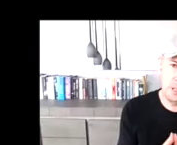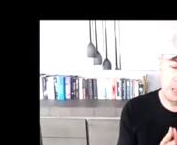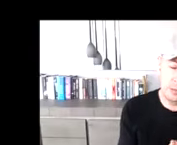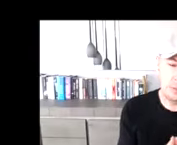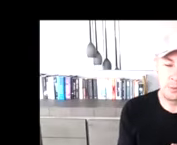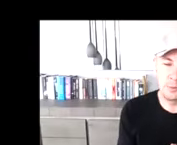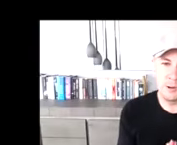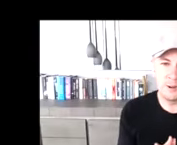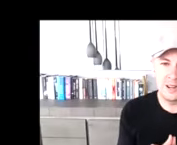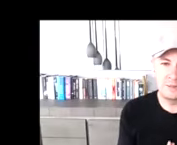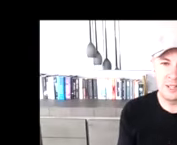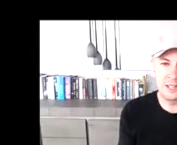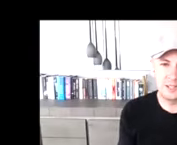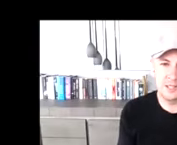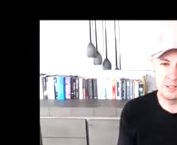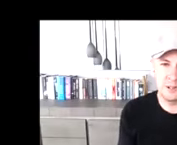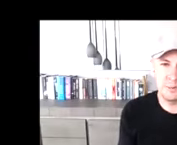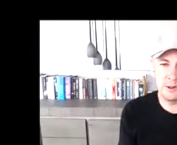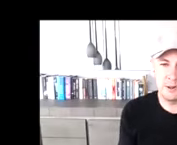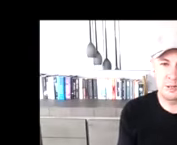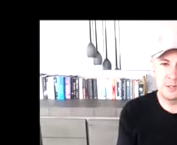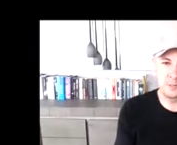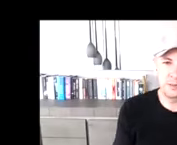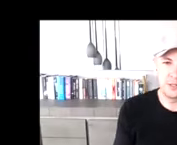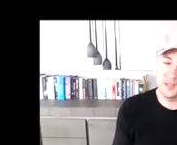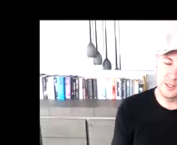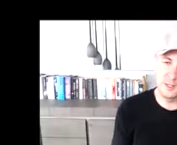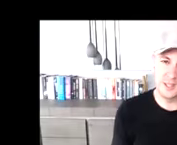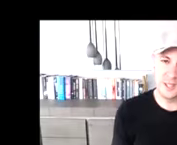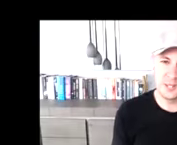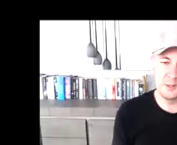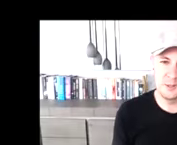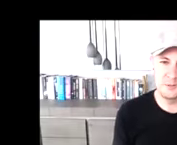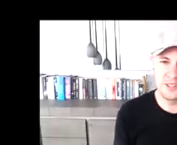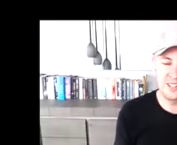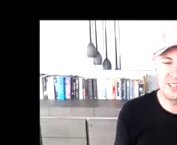our principal program, our accelerator program has supported 32 startups so far,